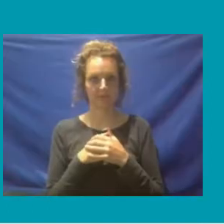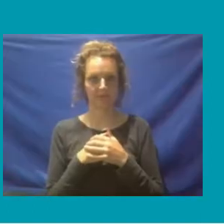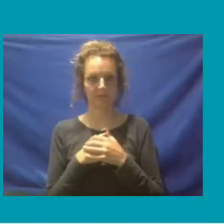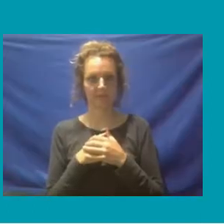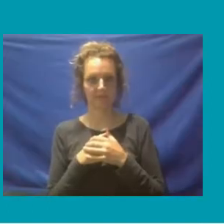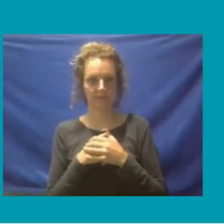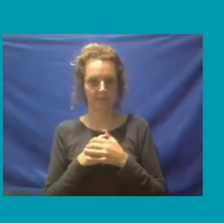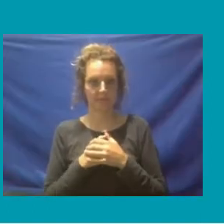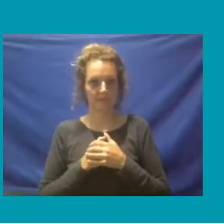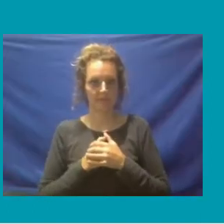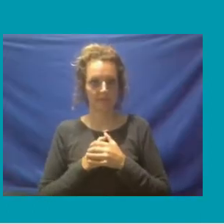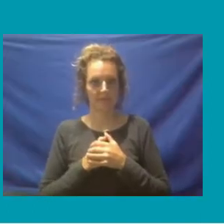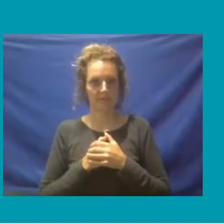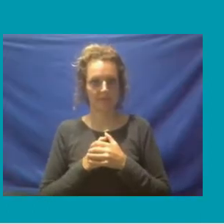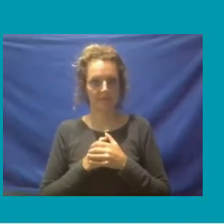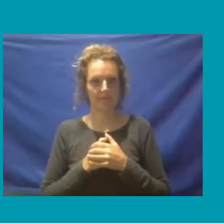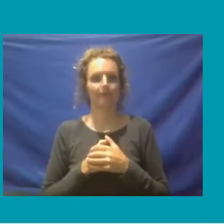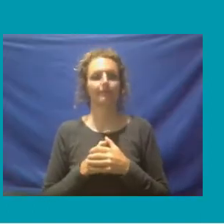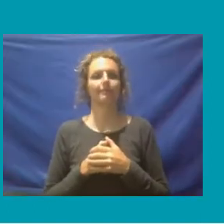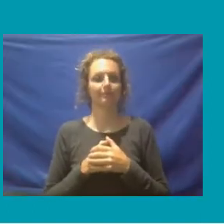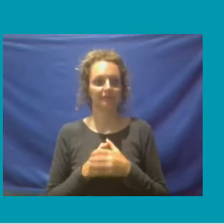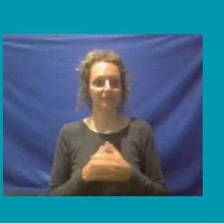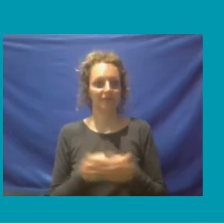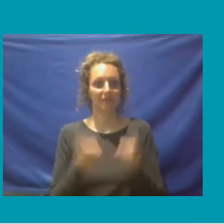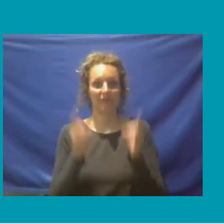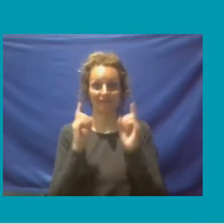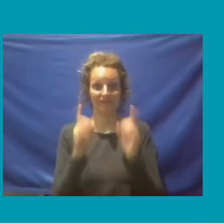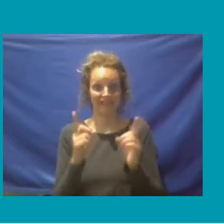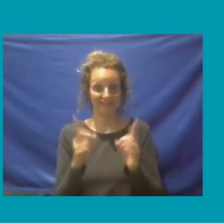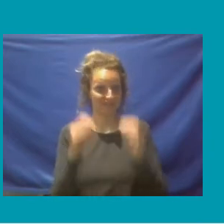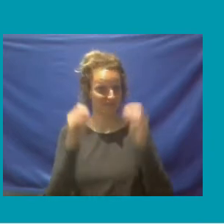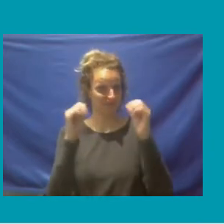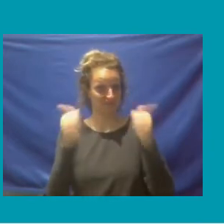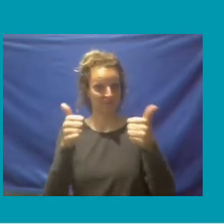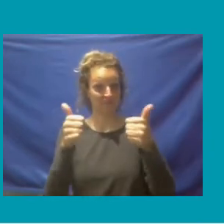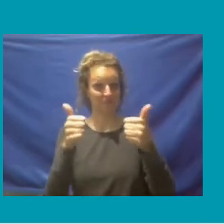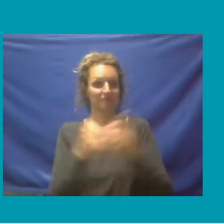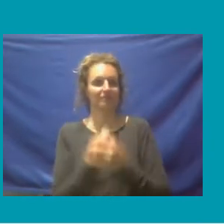Well, there we go. That was the the intro video to